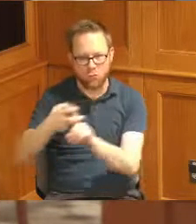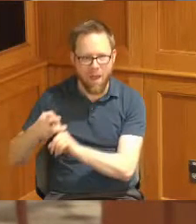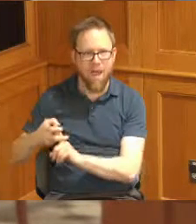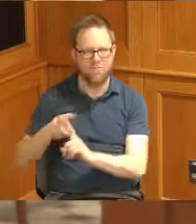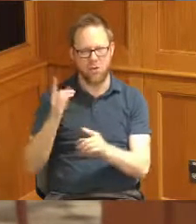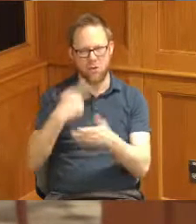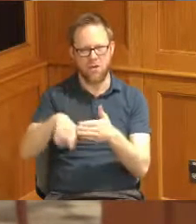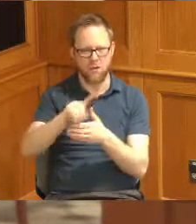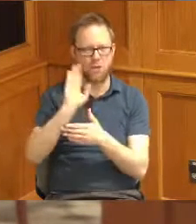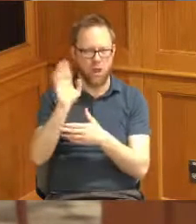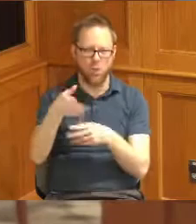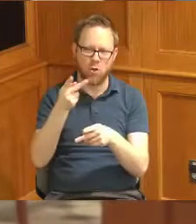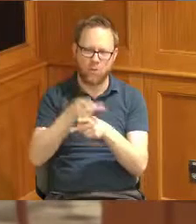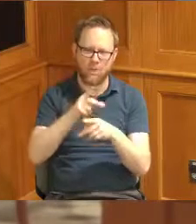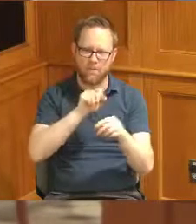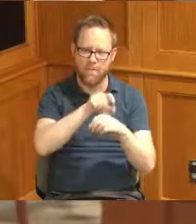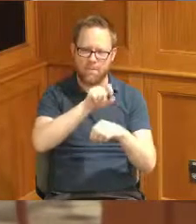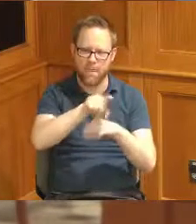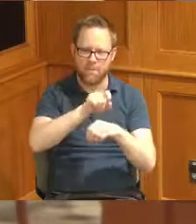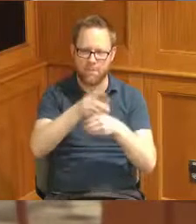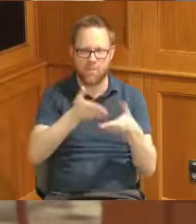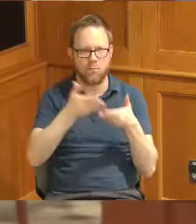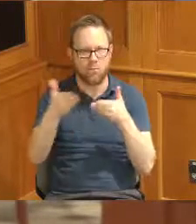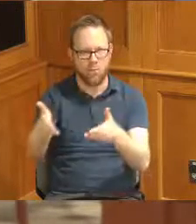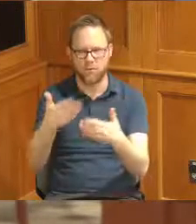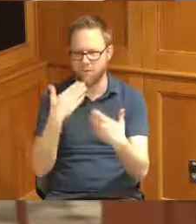and I'm gonna keep sending to the proposals how it's going to happen thank you thank you